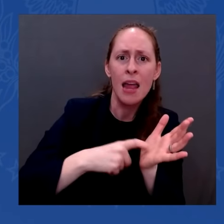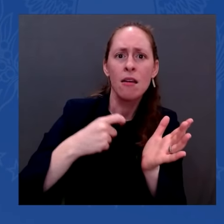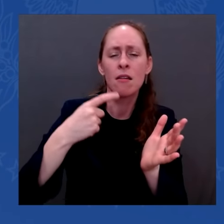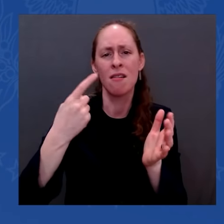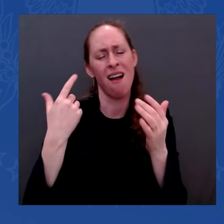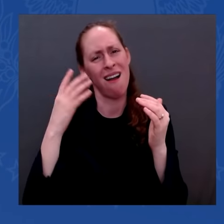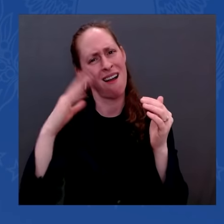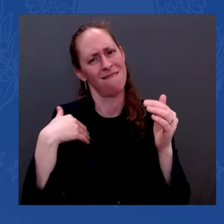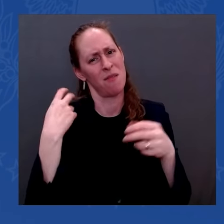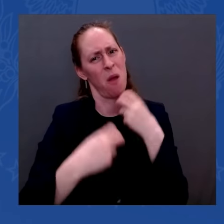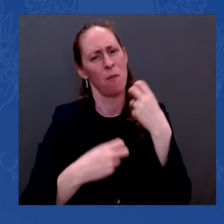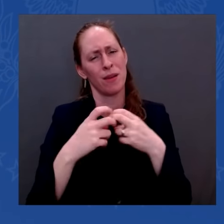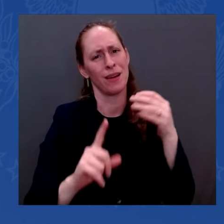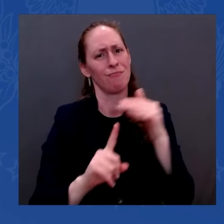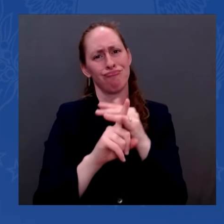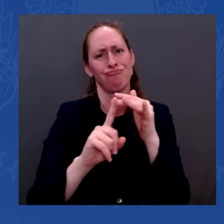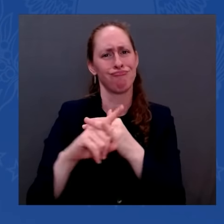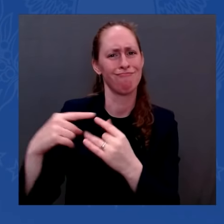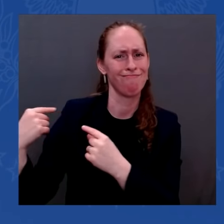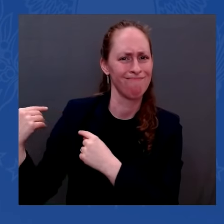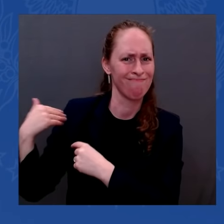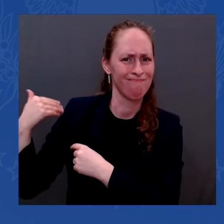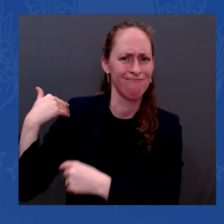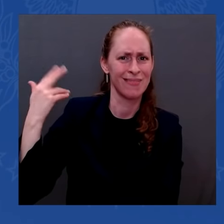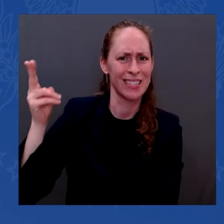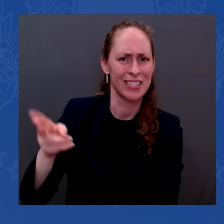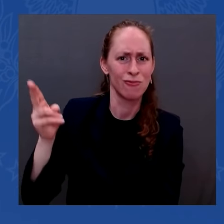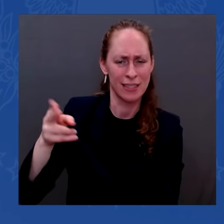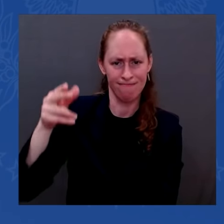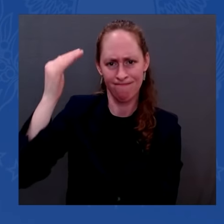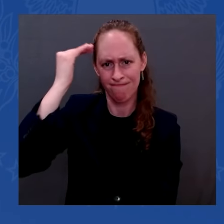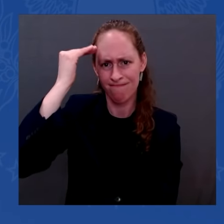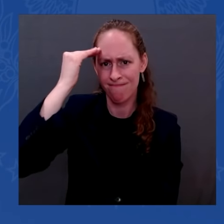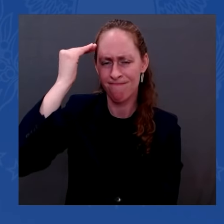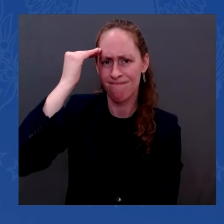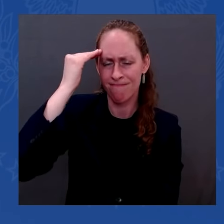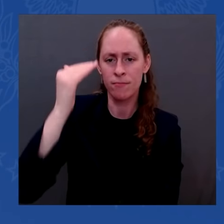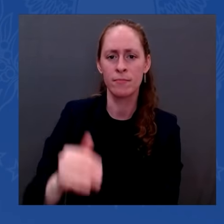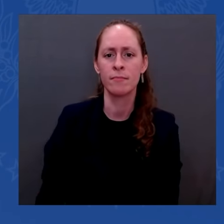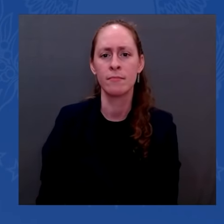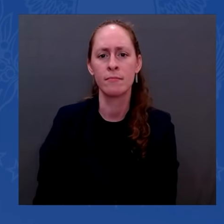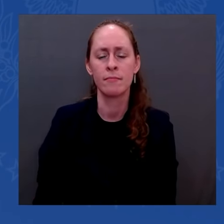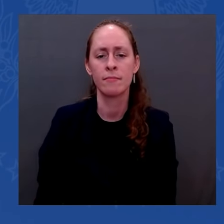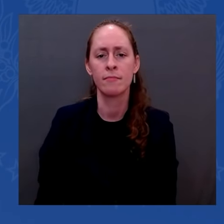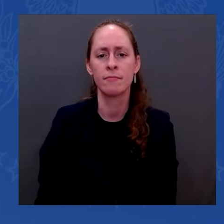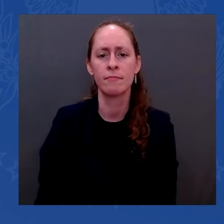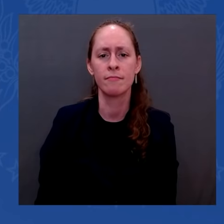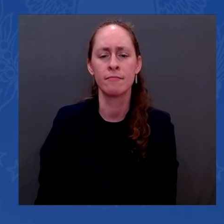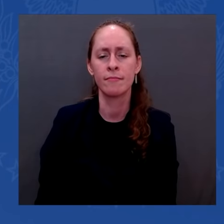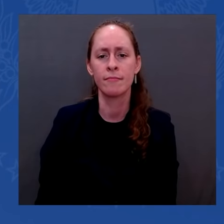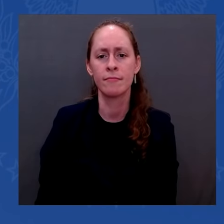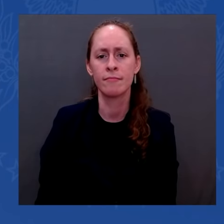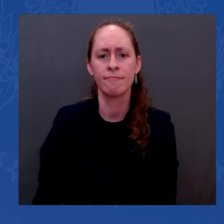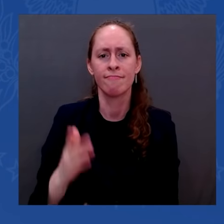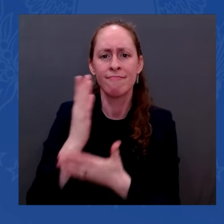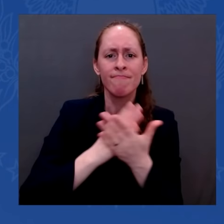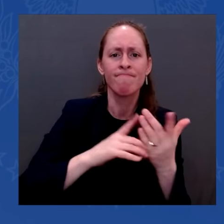And mining is mining is mining, but there's all kinds of it. And that's why we're working to modernize America's mining laws and regulations,